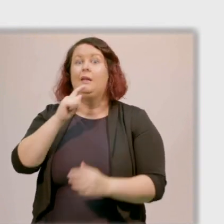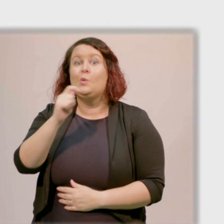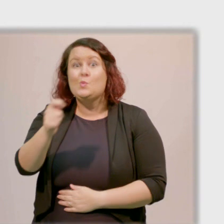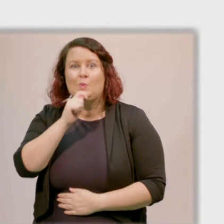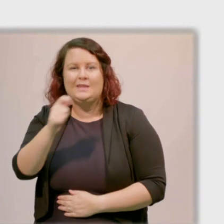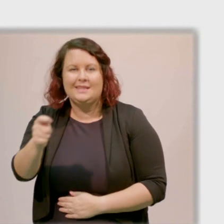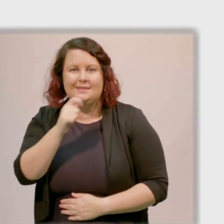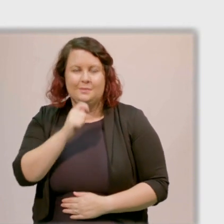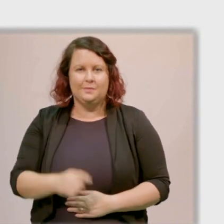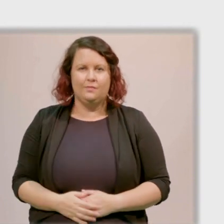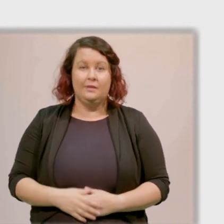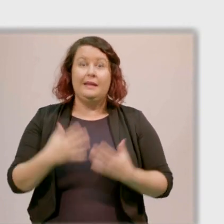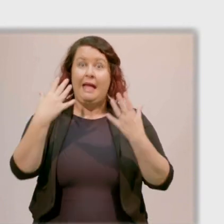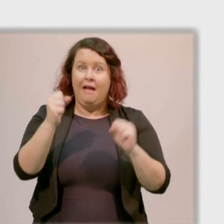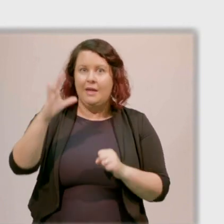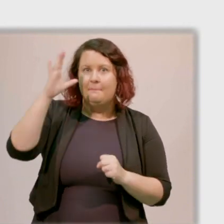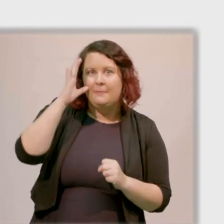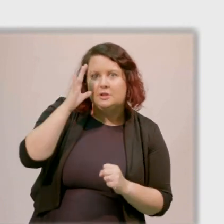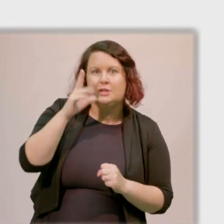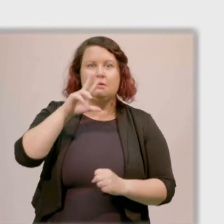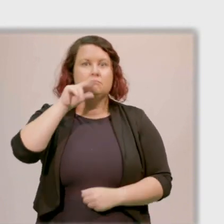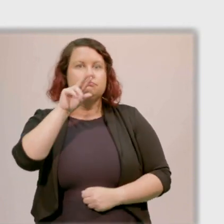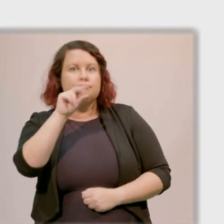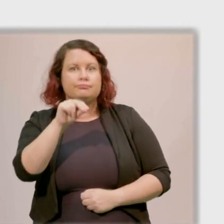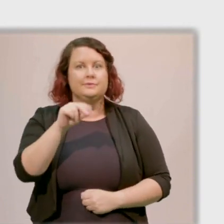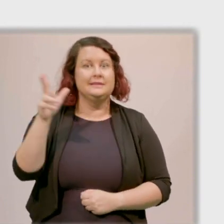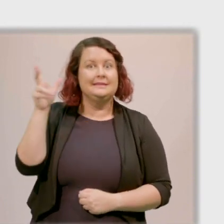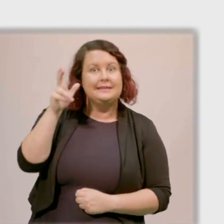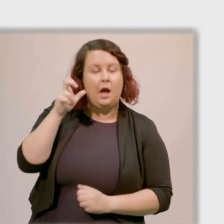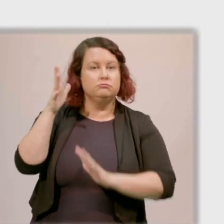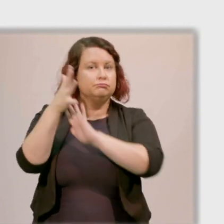where an author uses moving images and audio, including dialogue and sound,